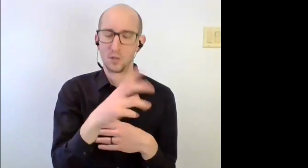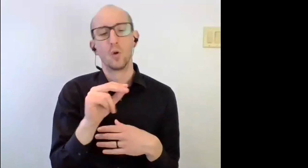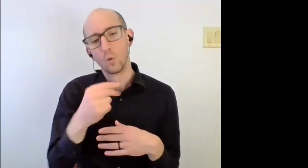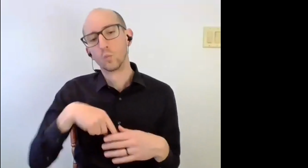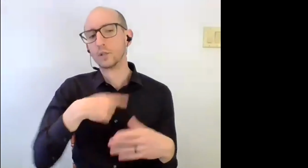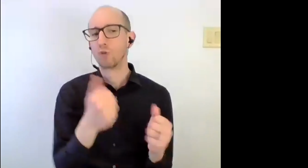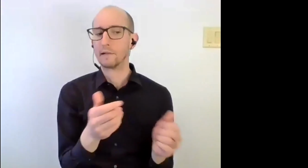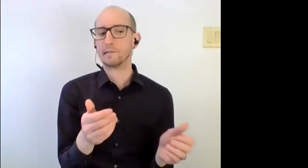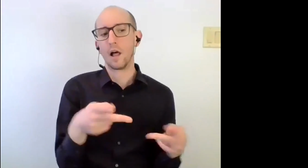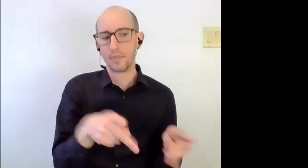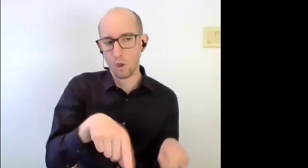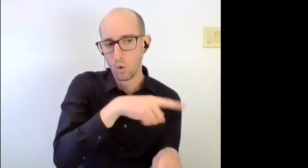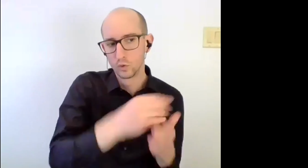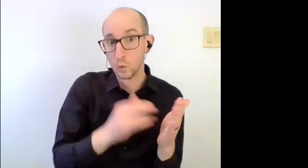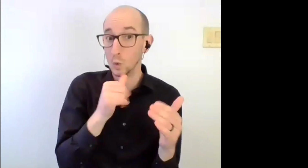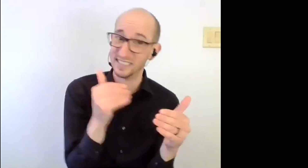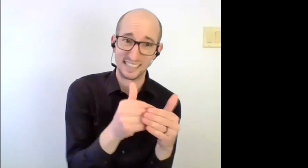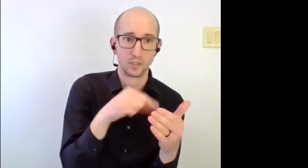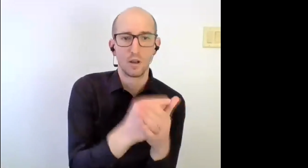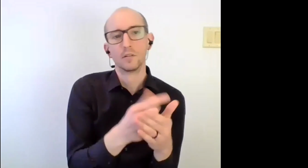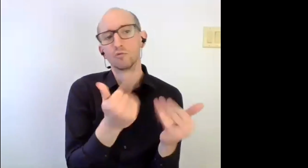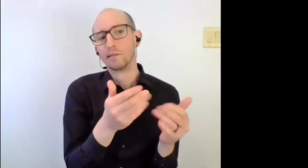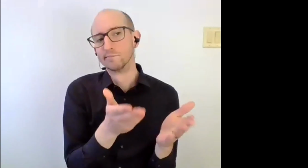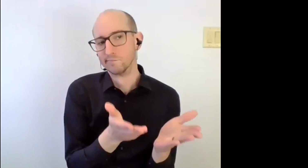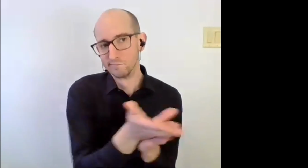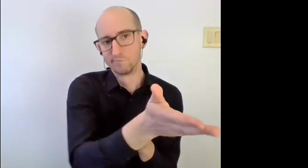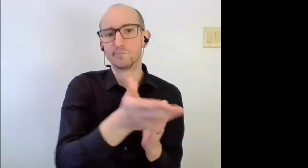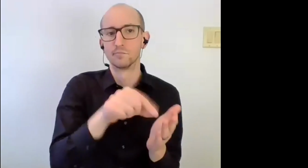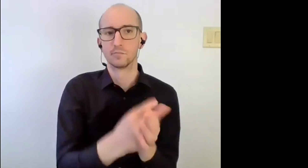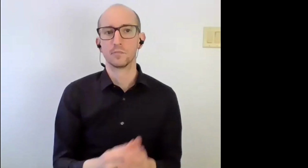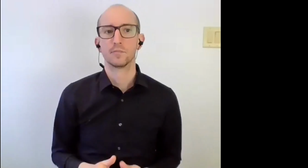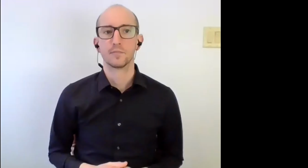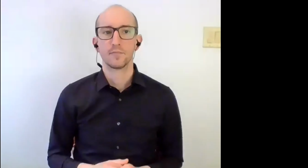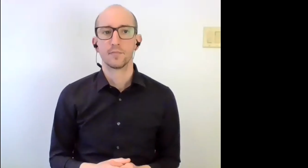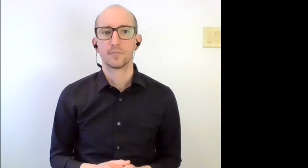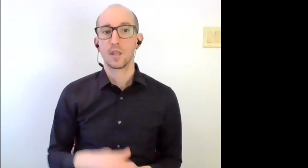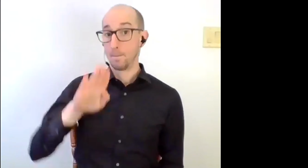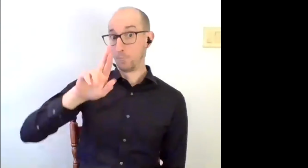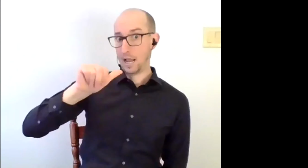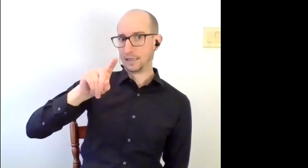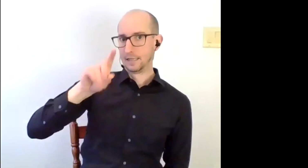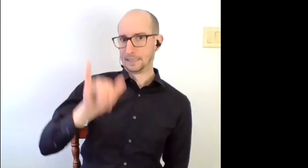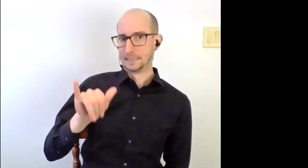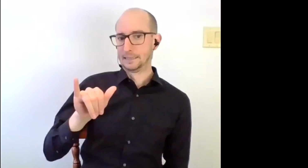saying we are trying to get students to graduation in that limit id program.